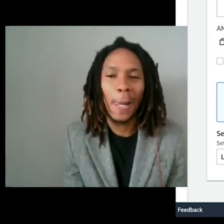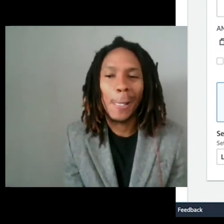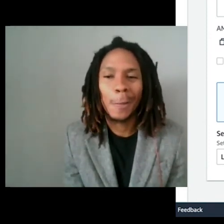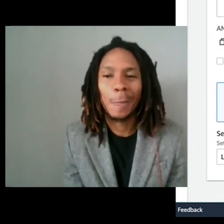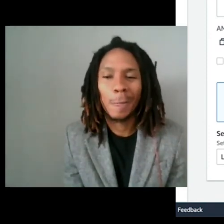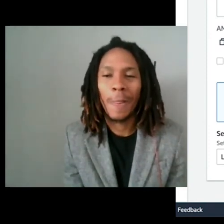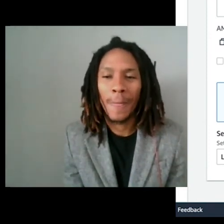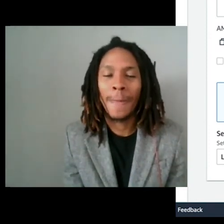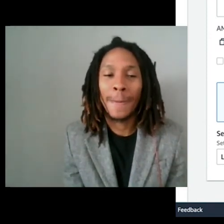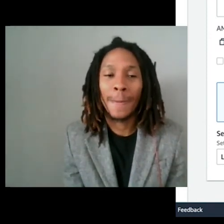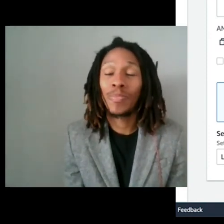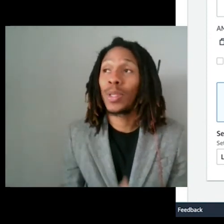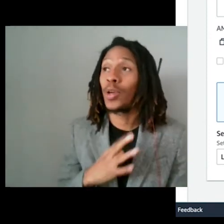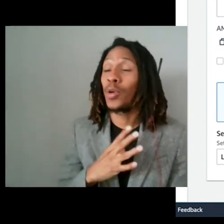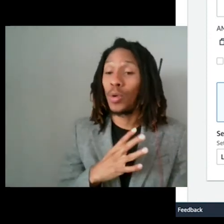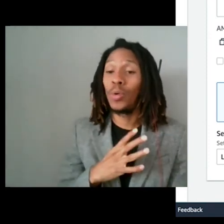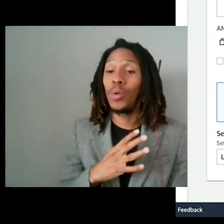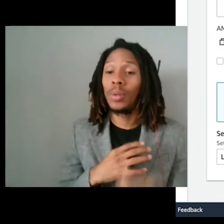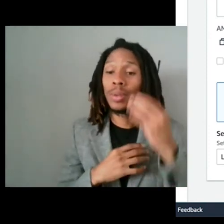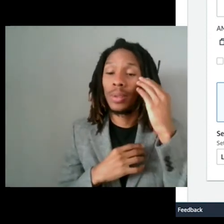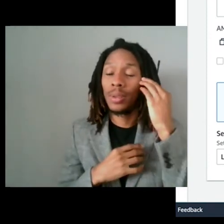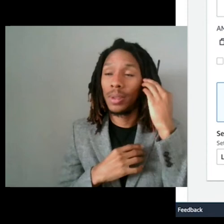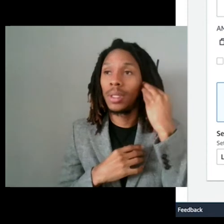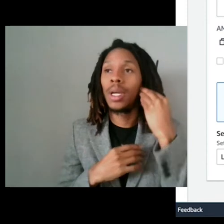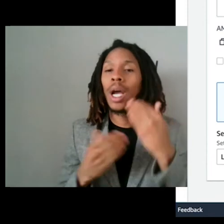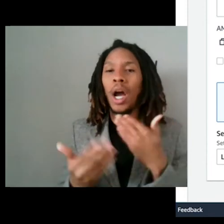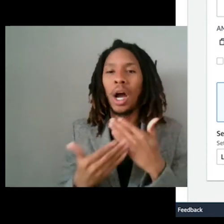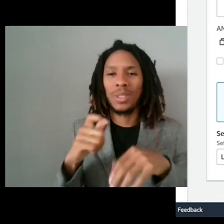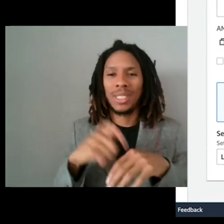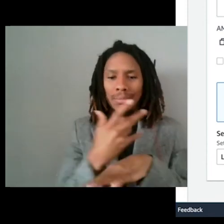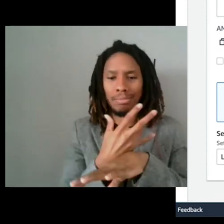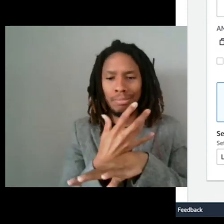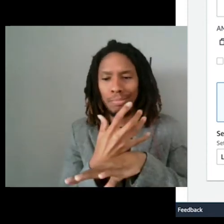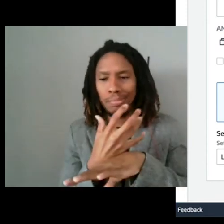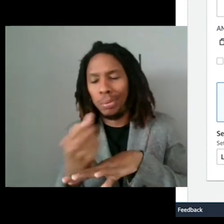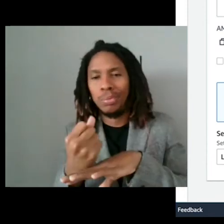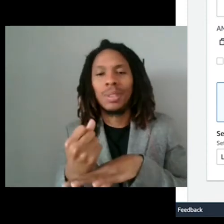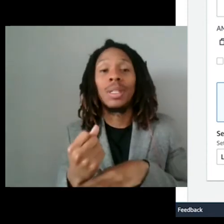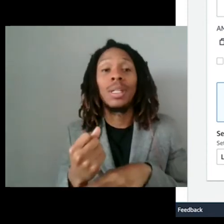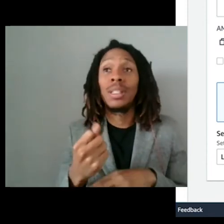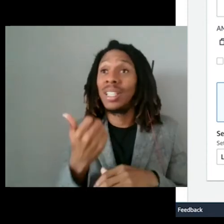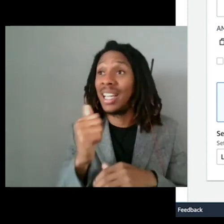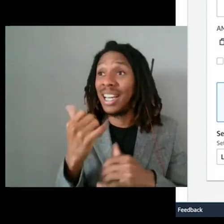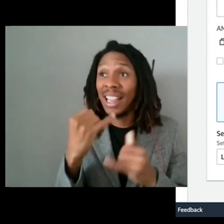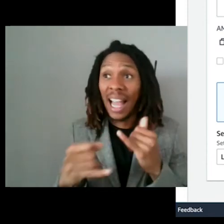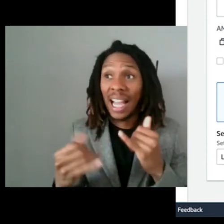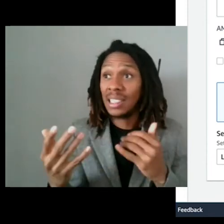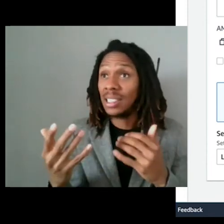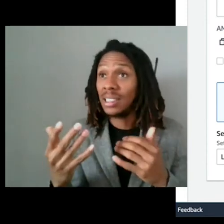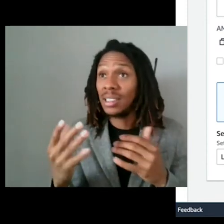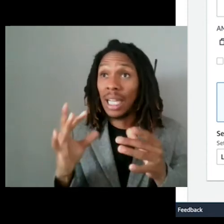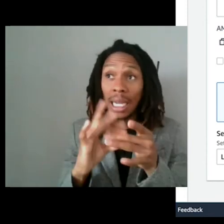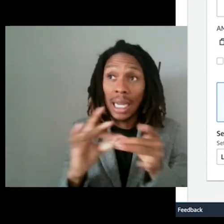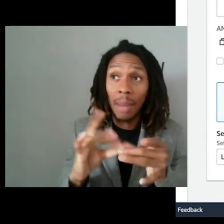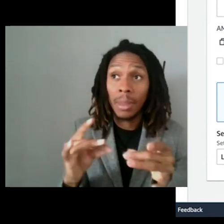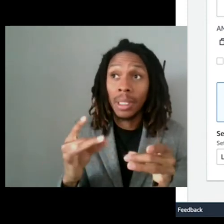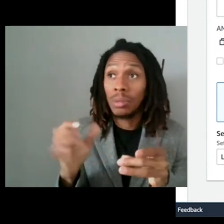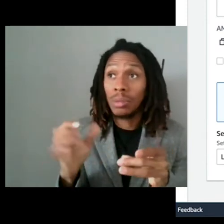Well, cool. So we are almost out of time. So any last comments you wanna make to our audience?